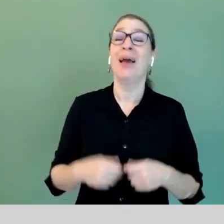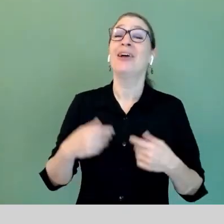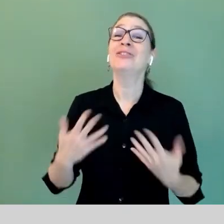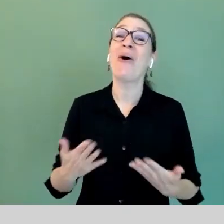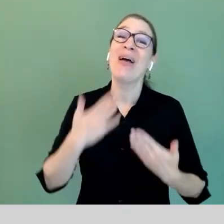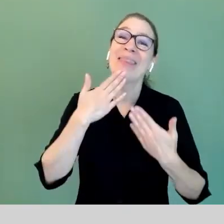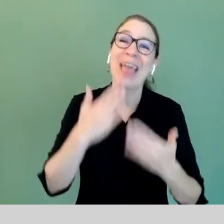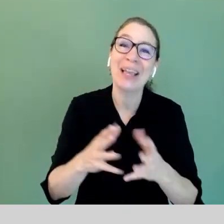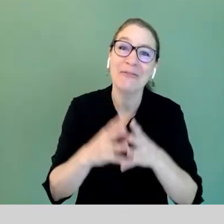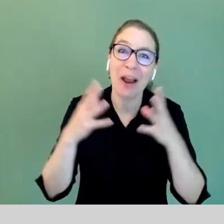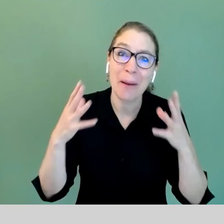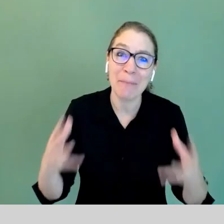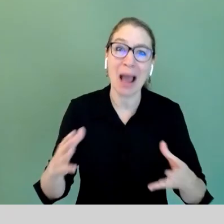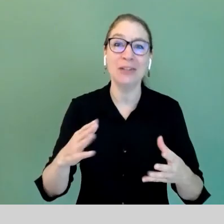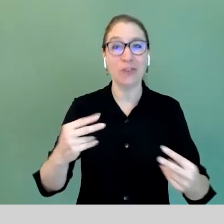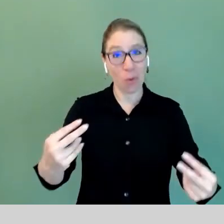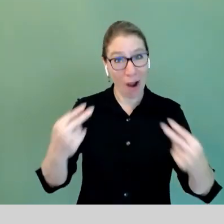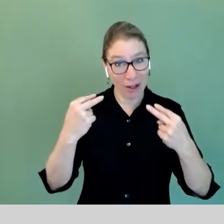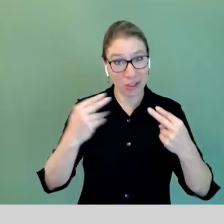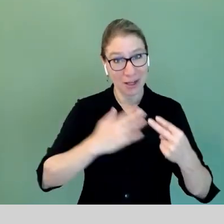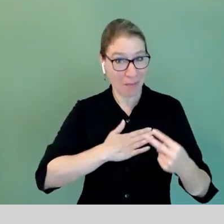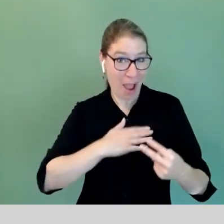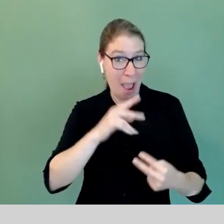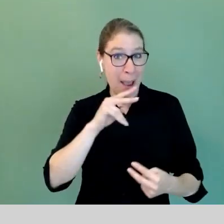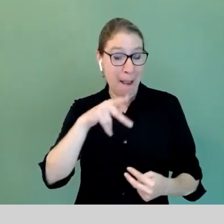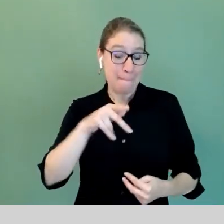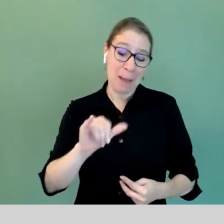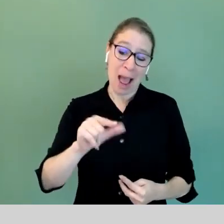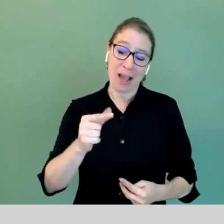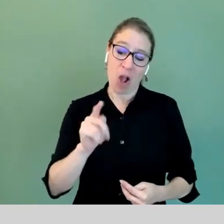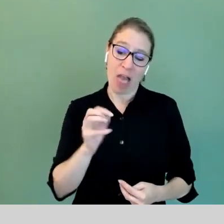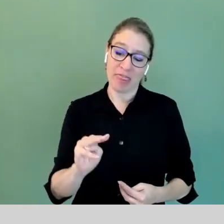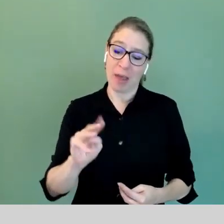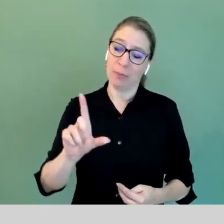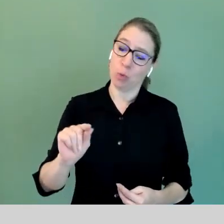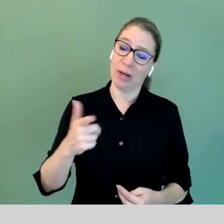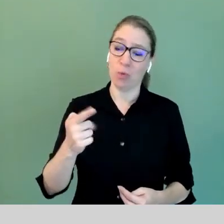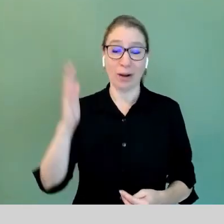So thank you very much for watching my PyGotham 2021 talk.